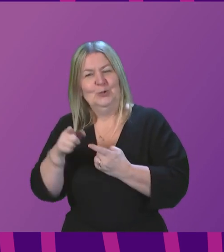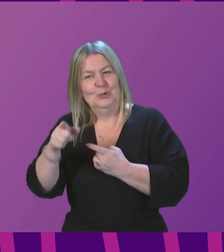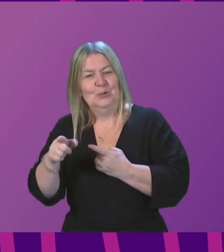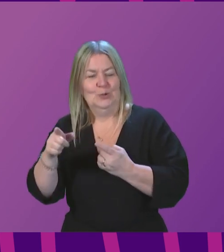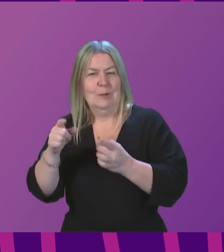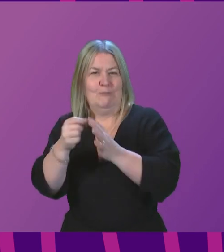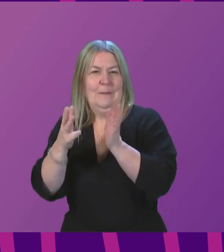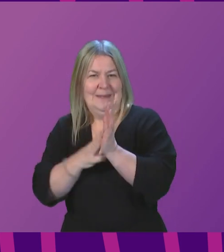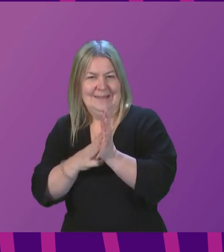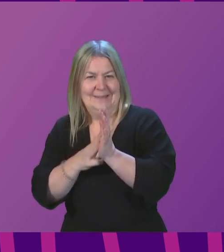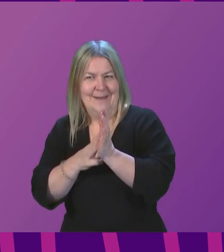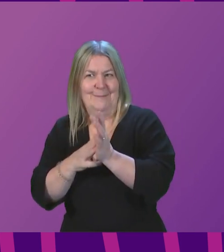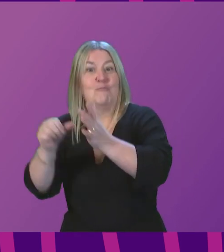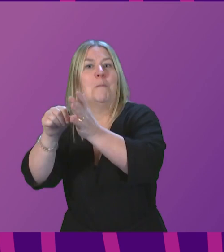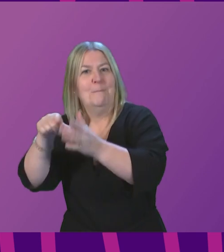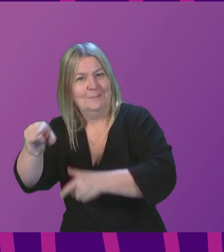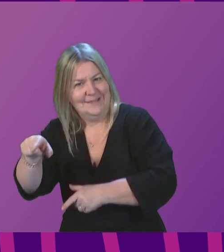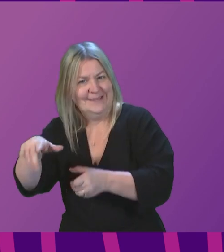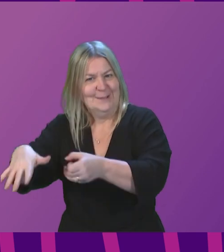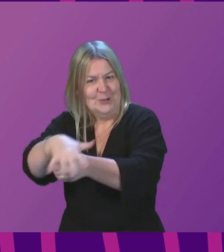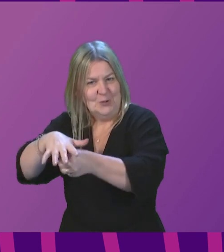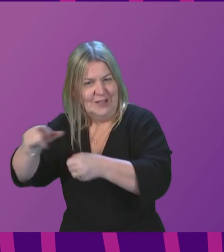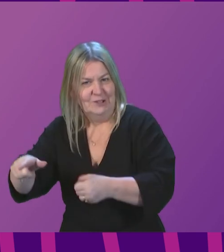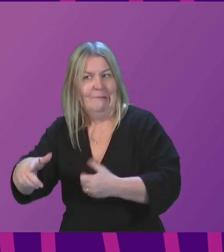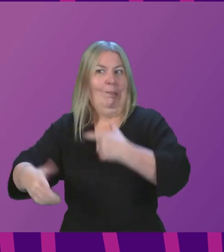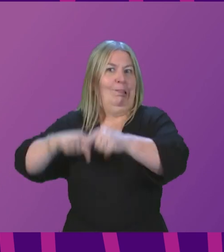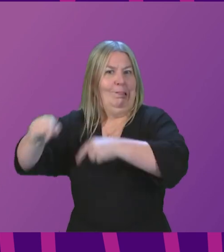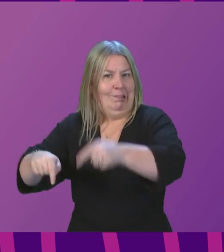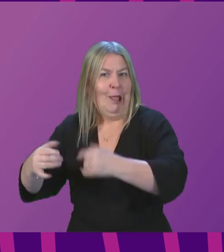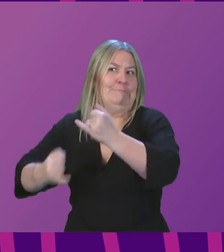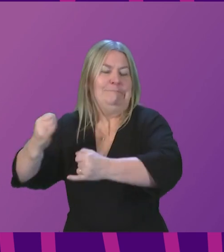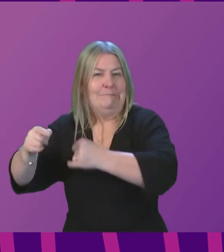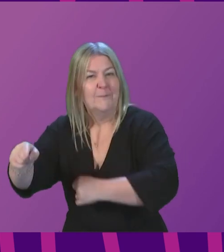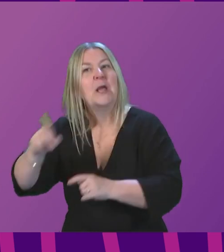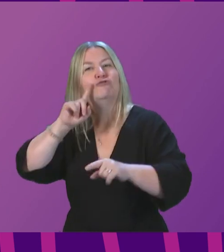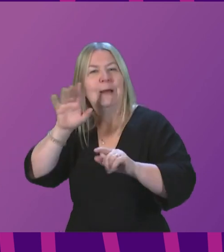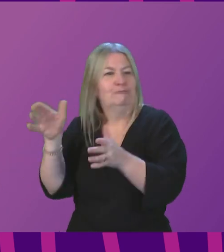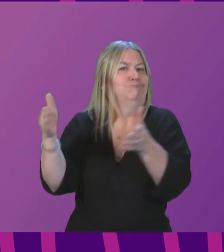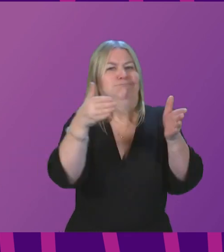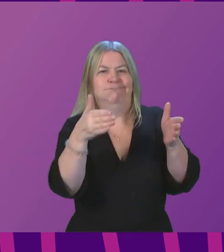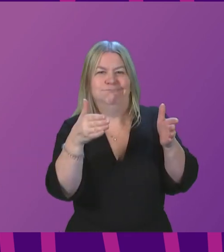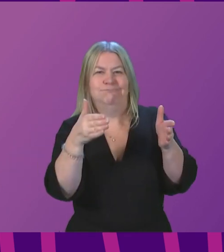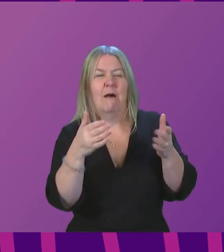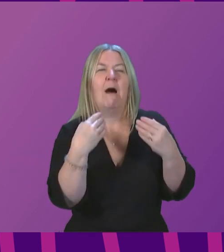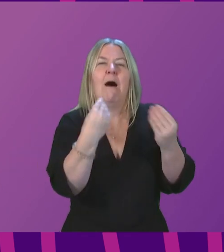Minister. We should not be using the BBC, and we should absolutely not be using refugees and asylum